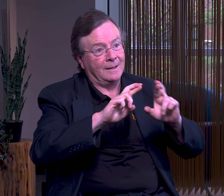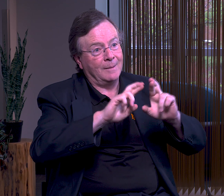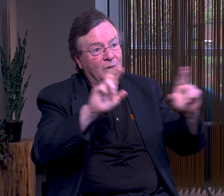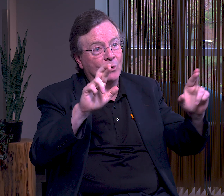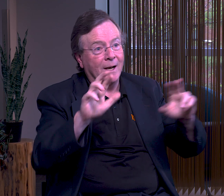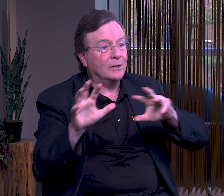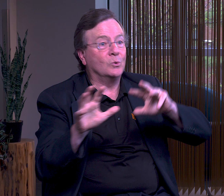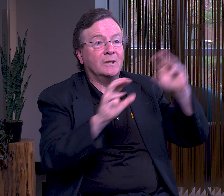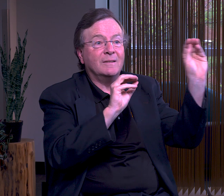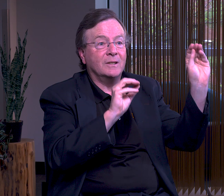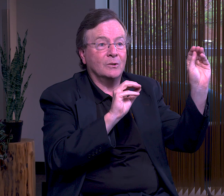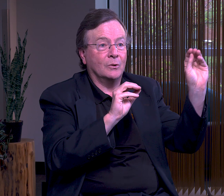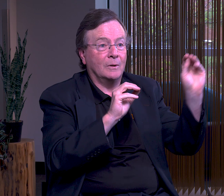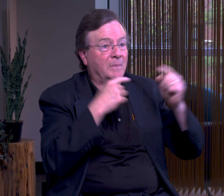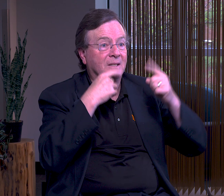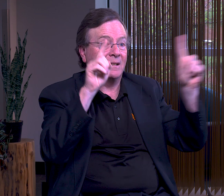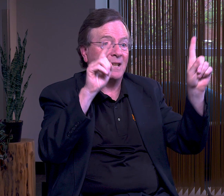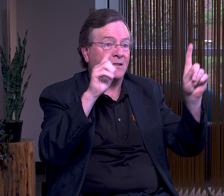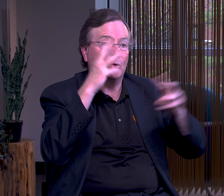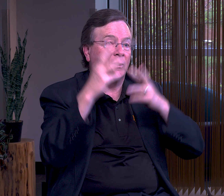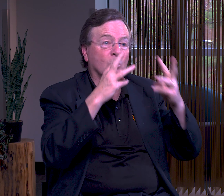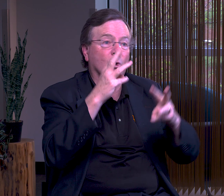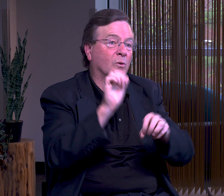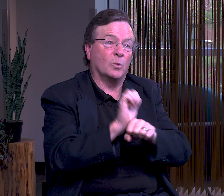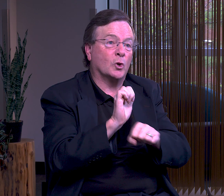and be ready to leave here and be successful in the world of work.